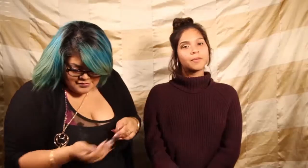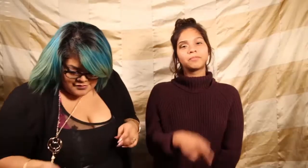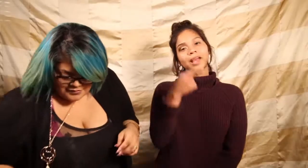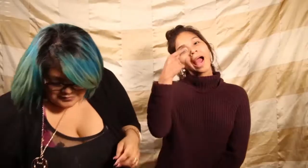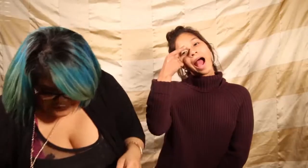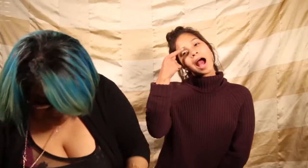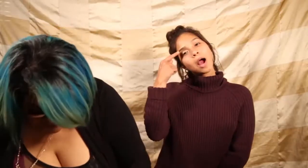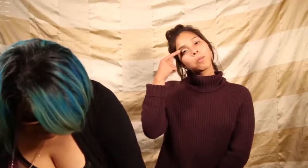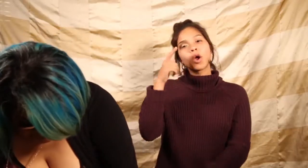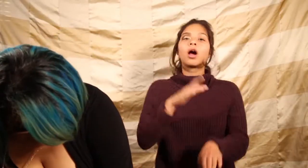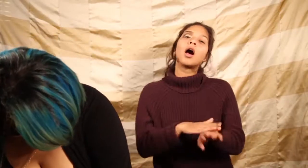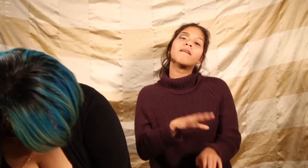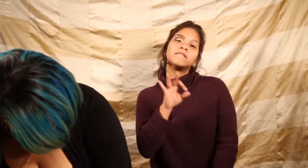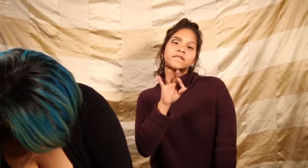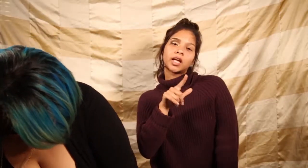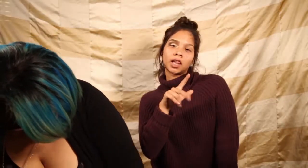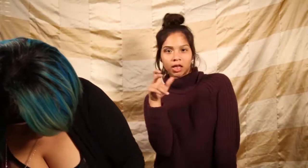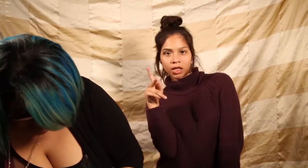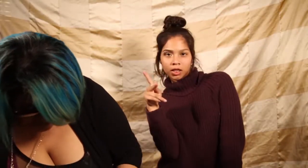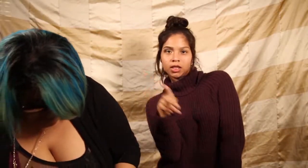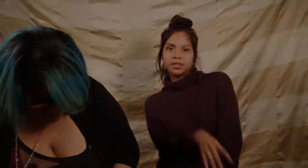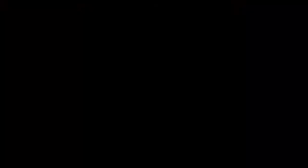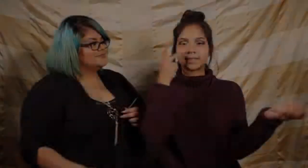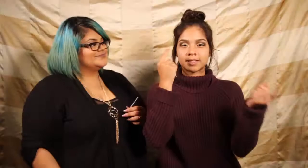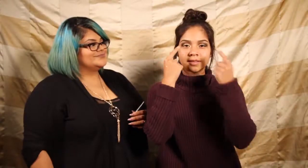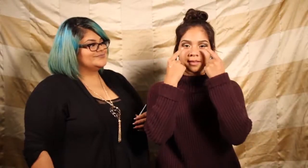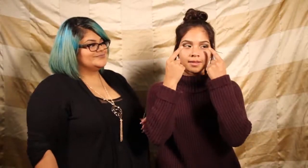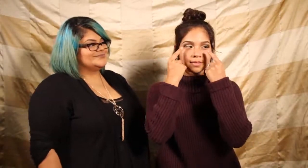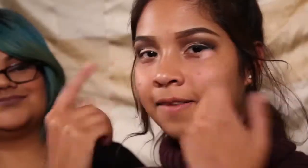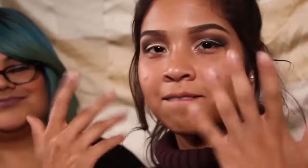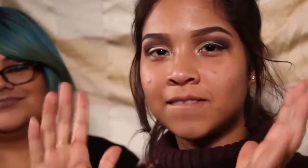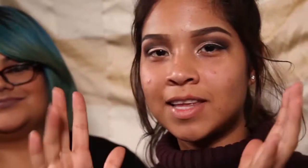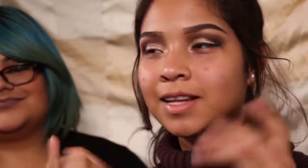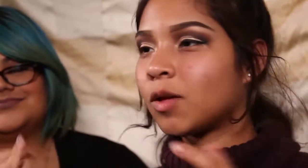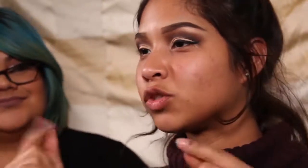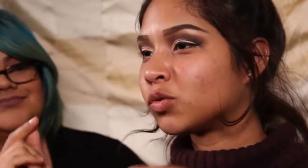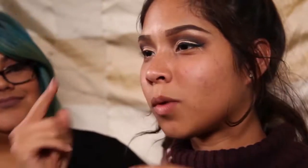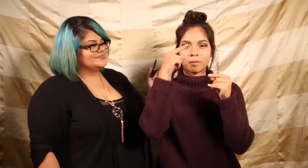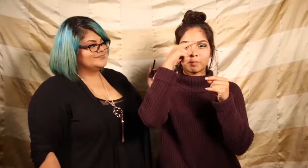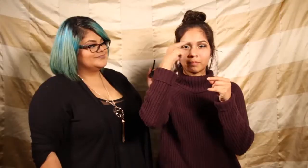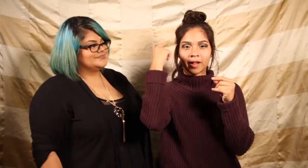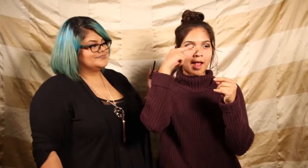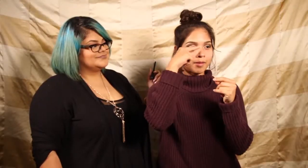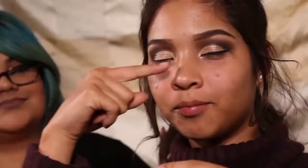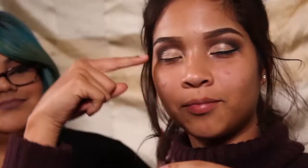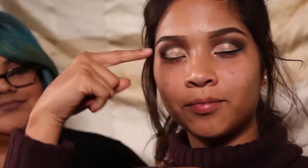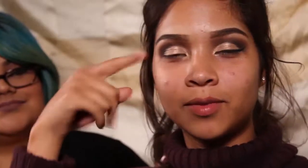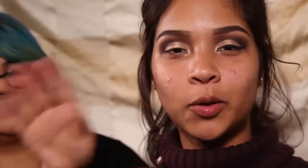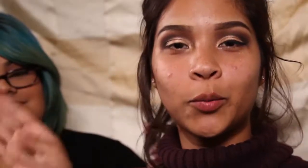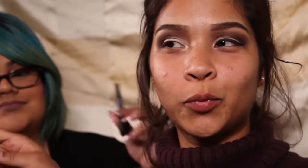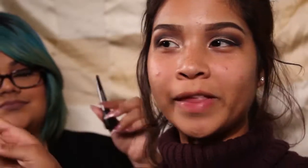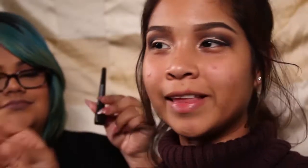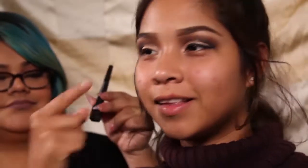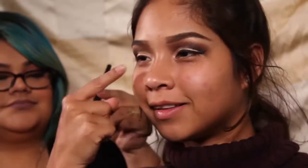EYEBROW ON FLEEK!! Now you notice she finished my other half so we do eye linear now to make wing liquid..